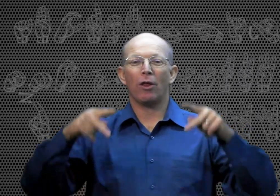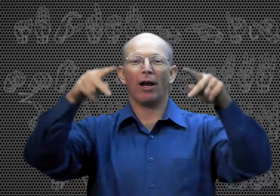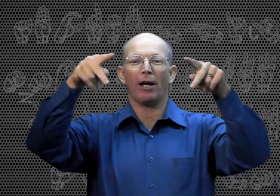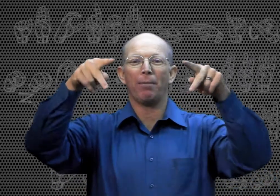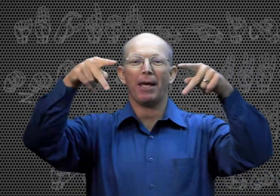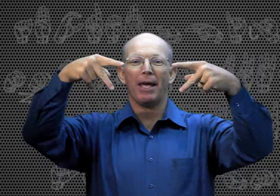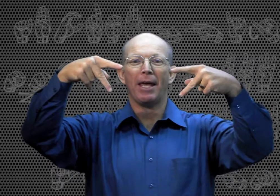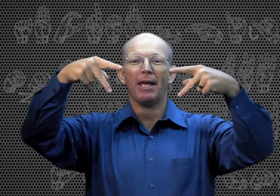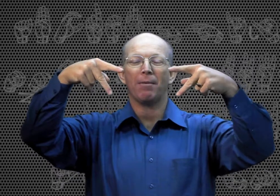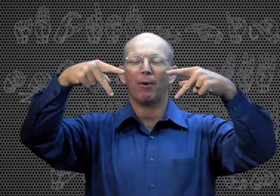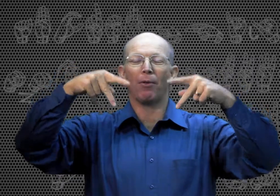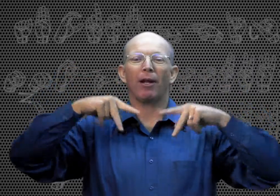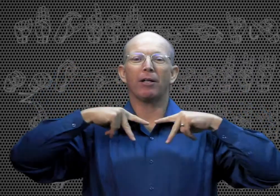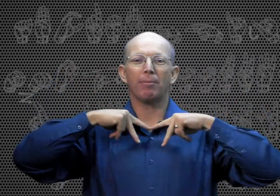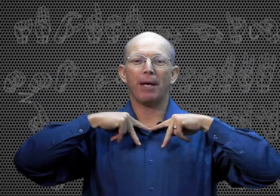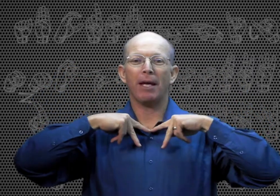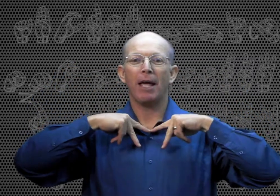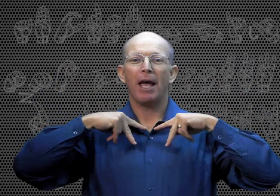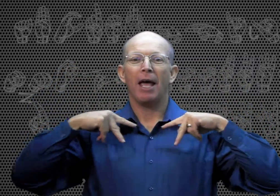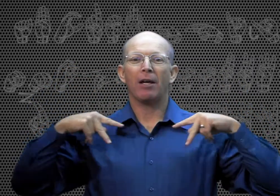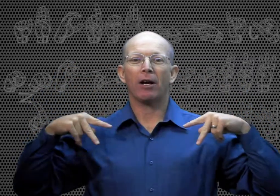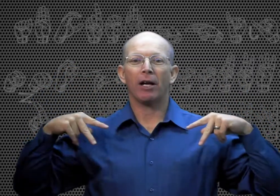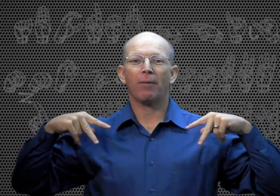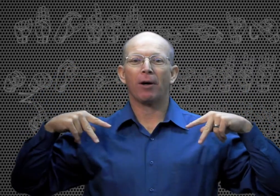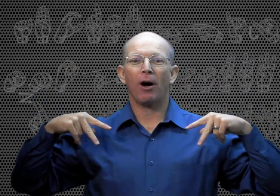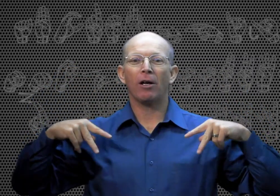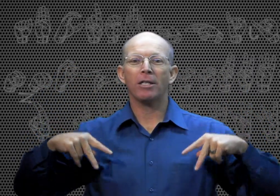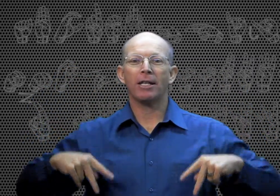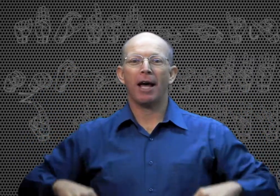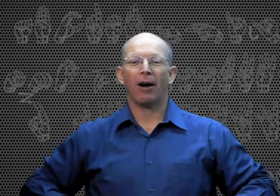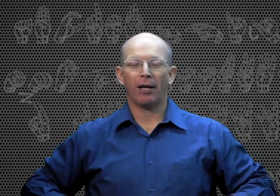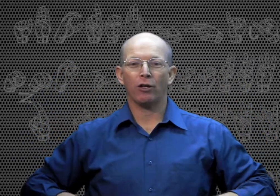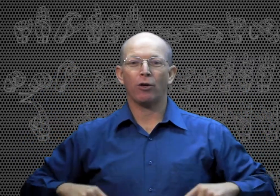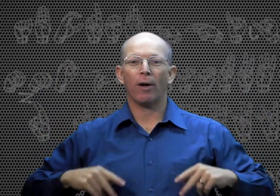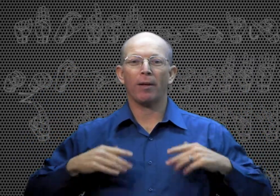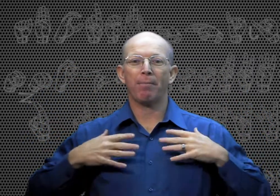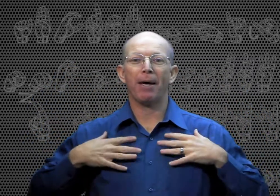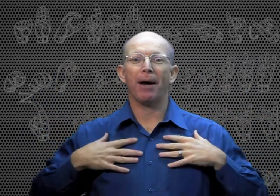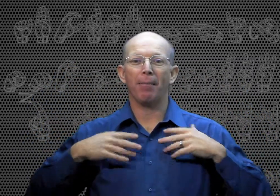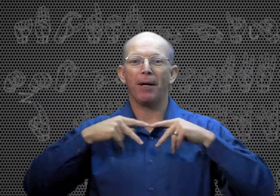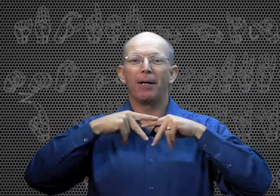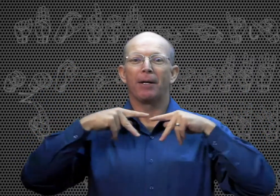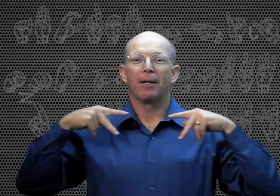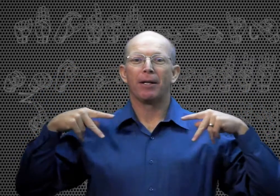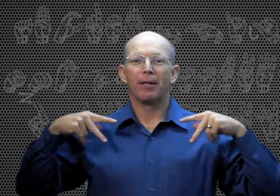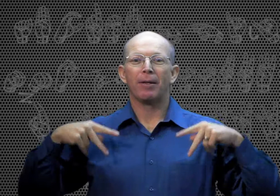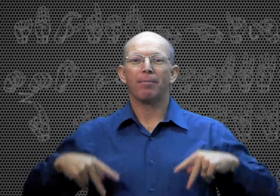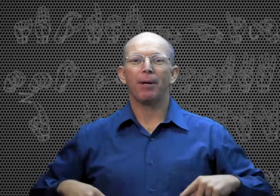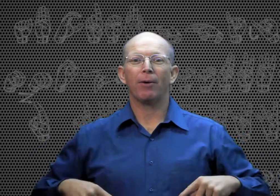You do the letter P, both letters P. And you are going to come across and down like you are showing the bib.